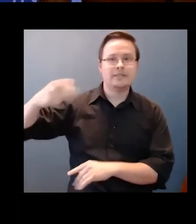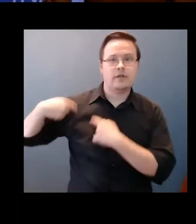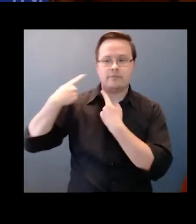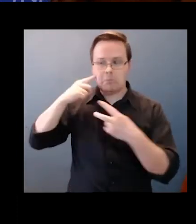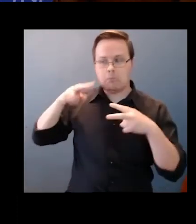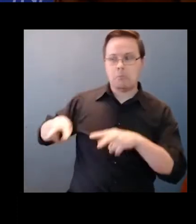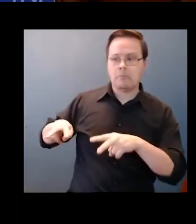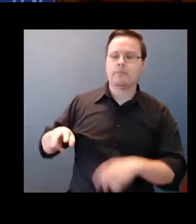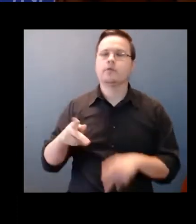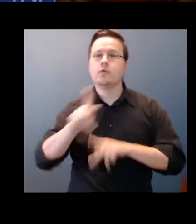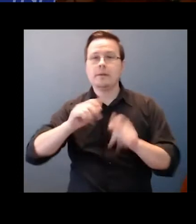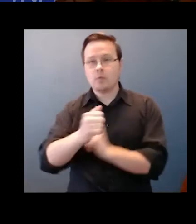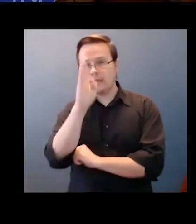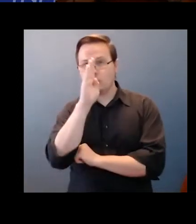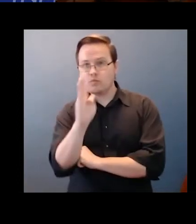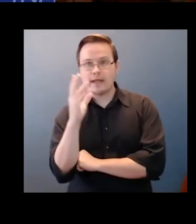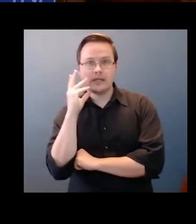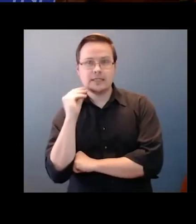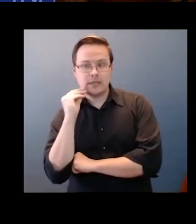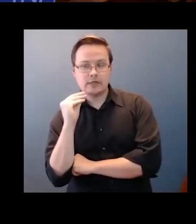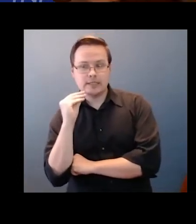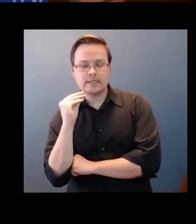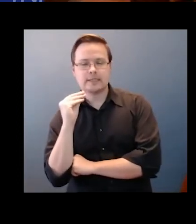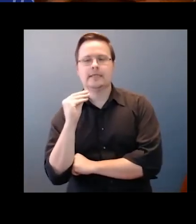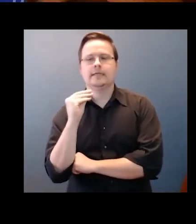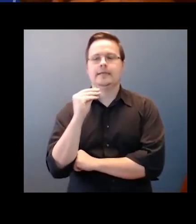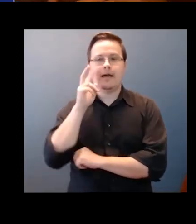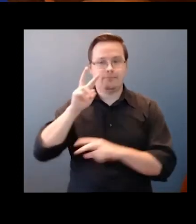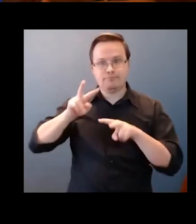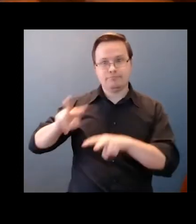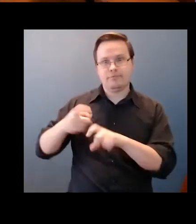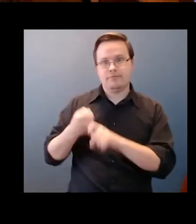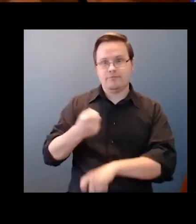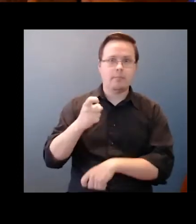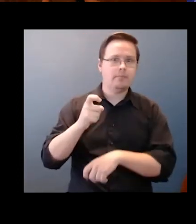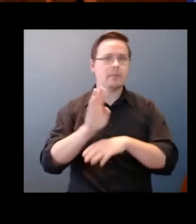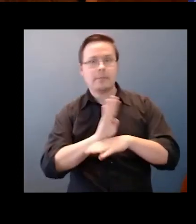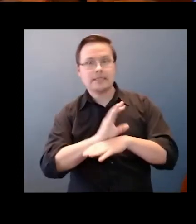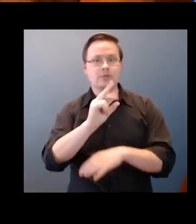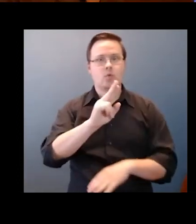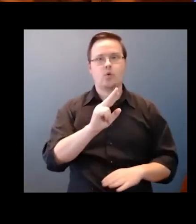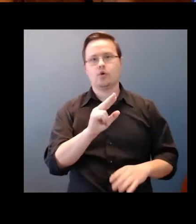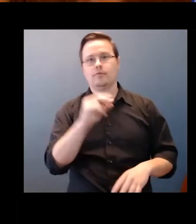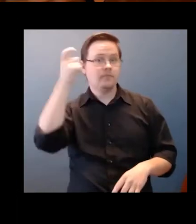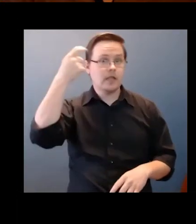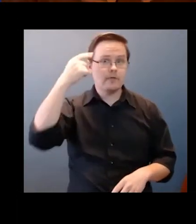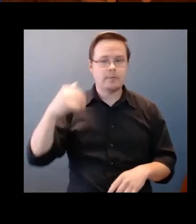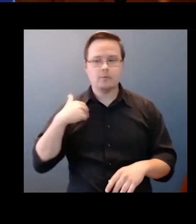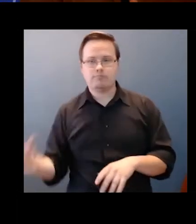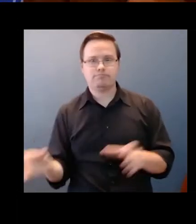direct experience of surveillance by companies or the state would be at the table. And the privacy advisory board would